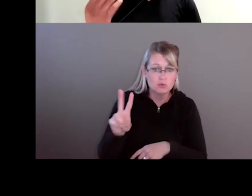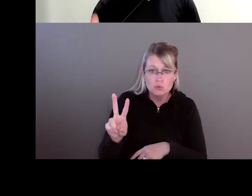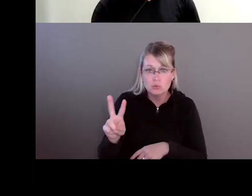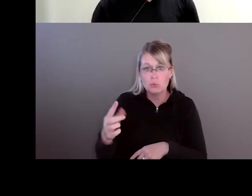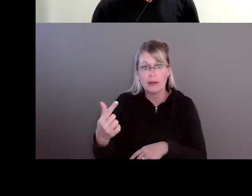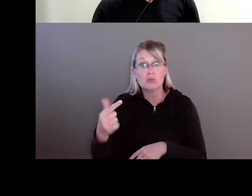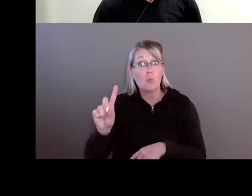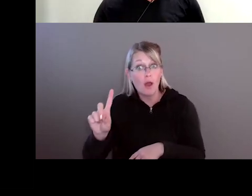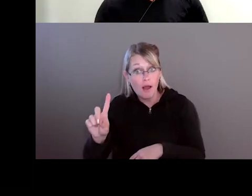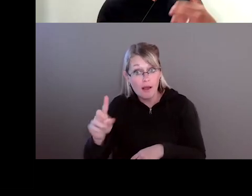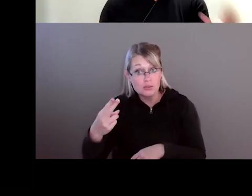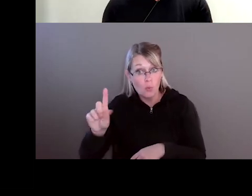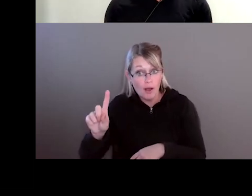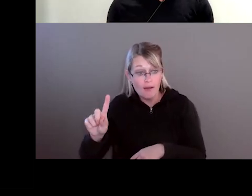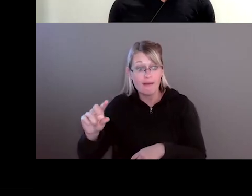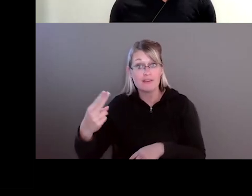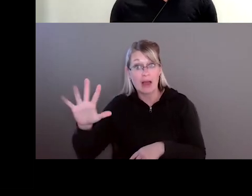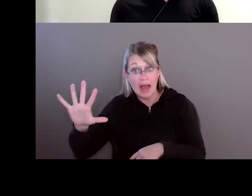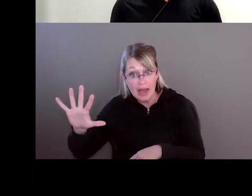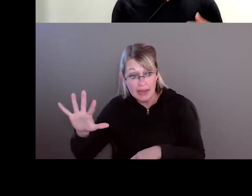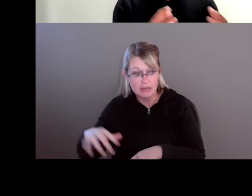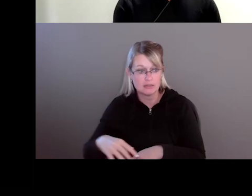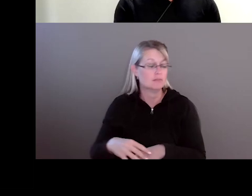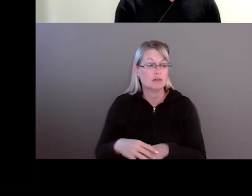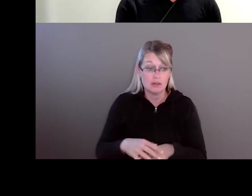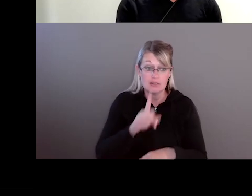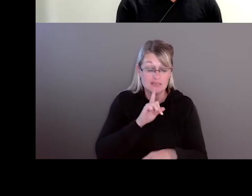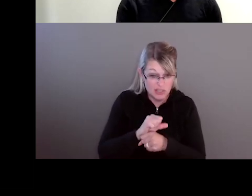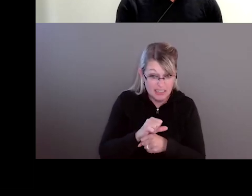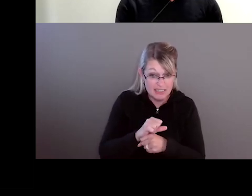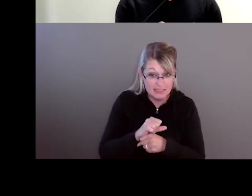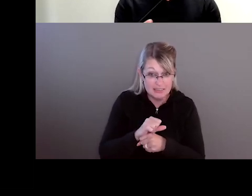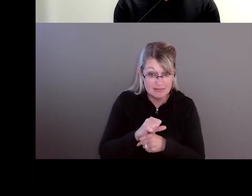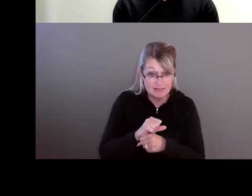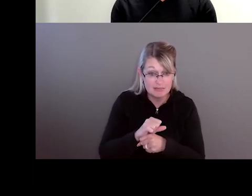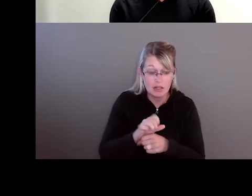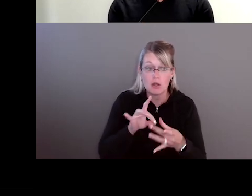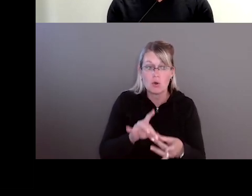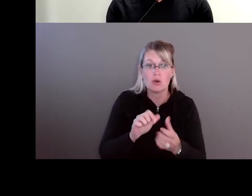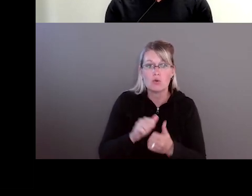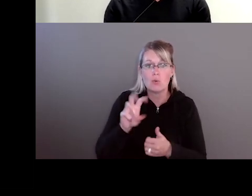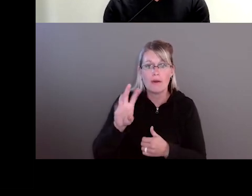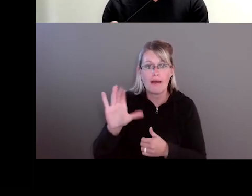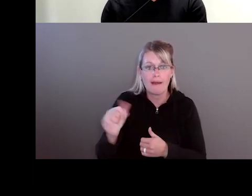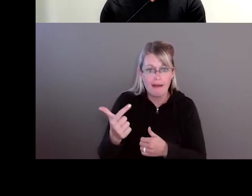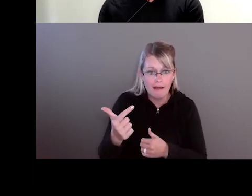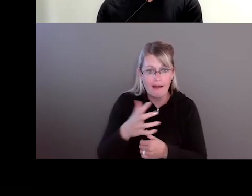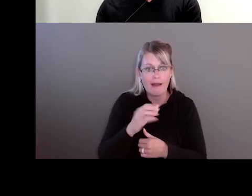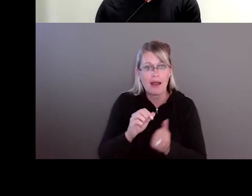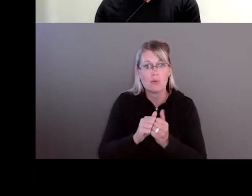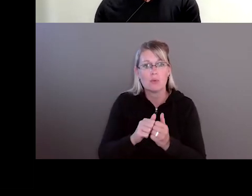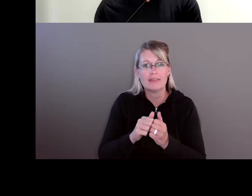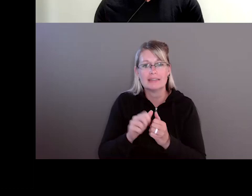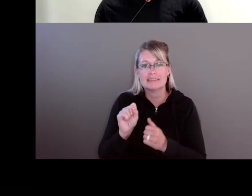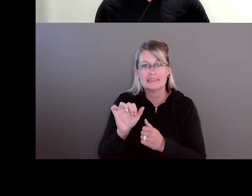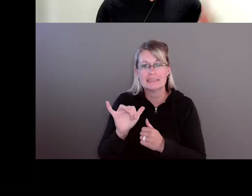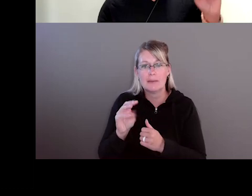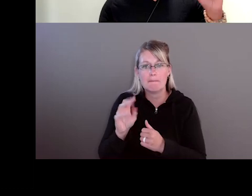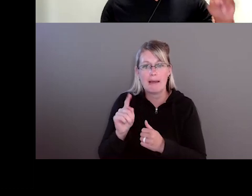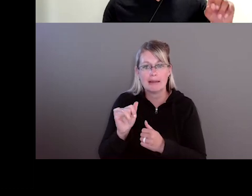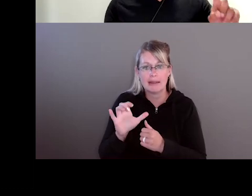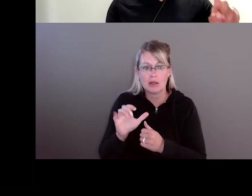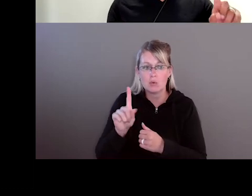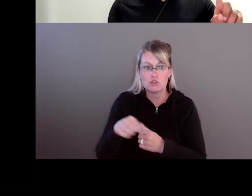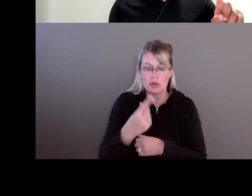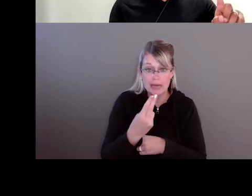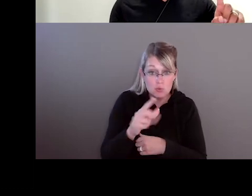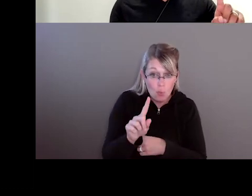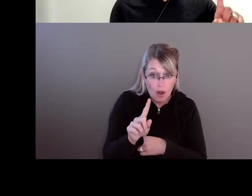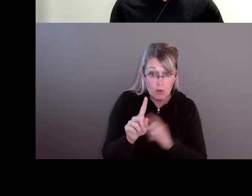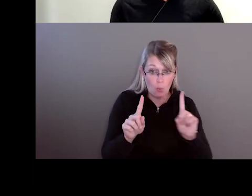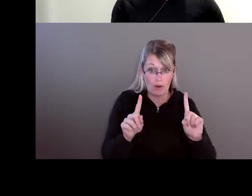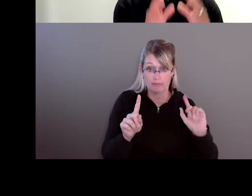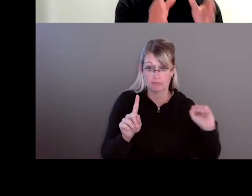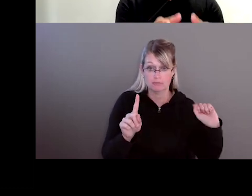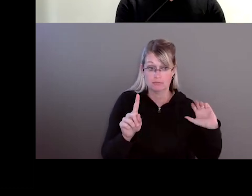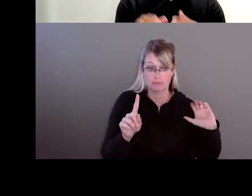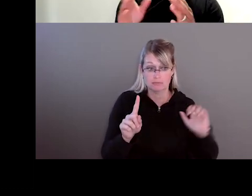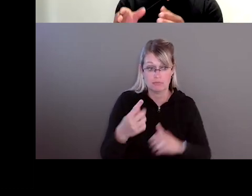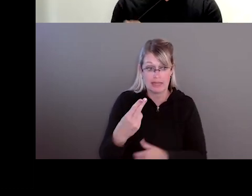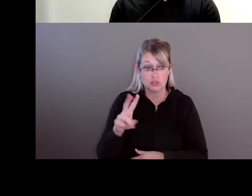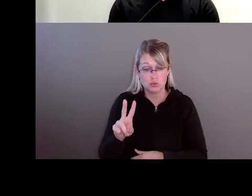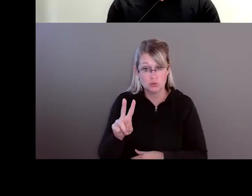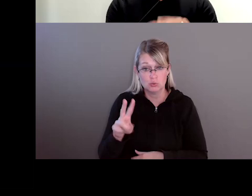or H5, in reality according to semantic markup we should only have one H1 on a page. You can